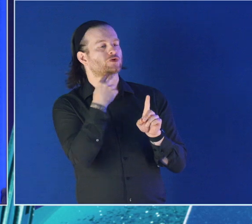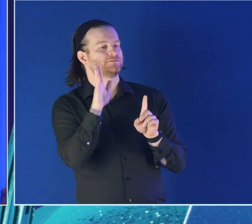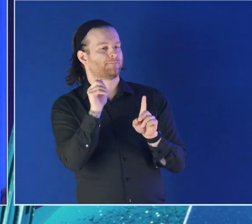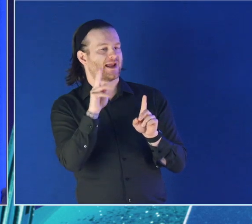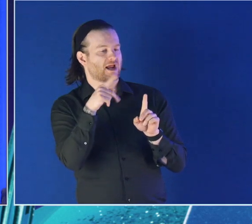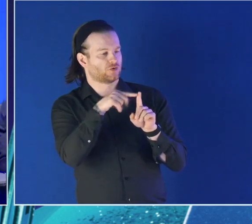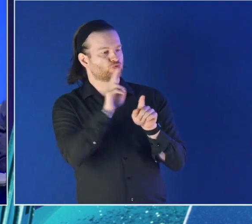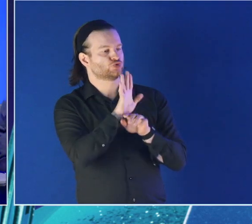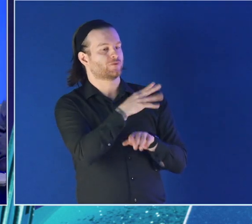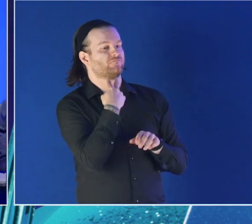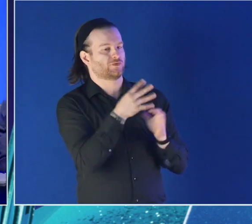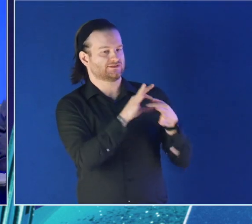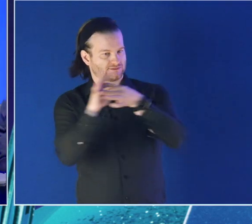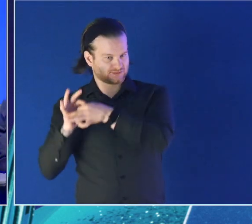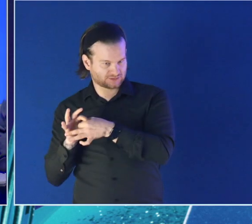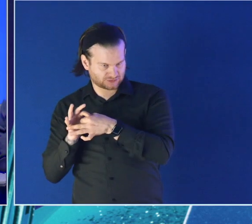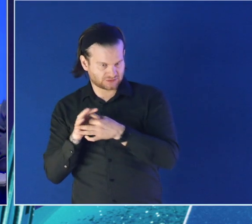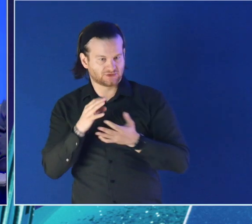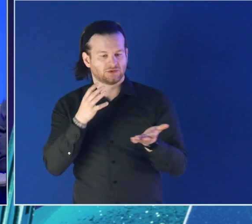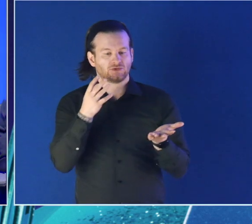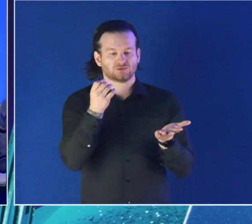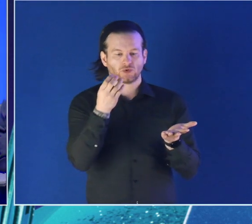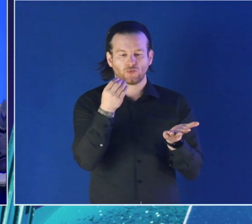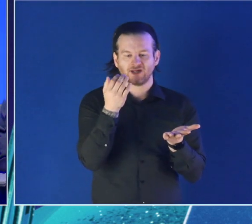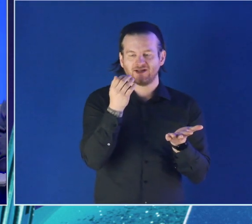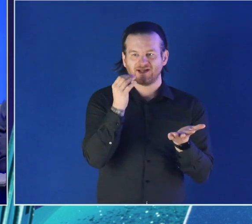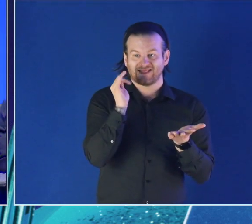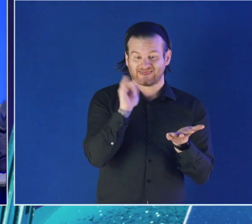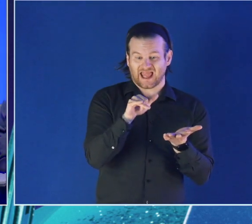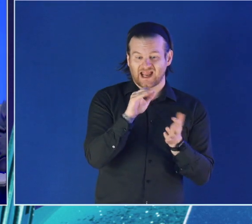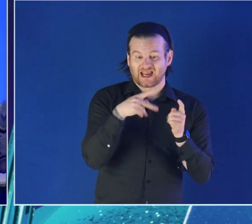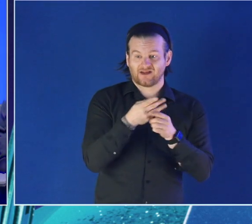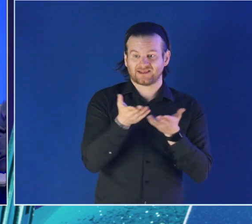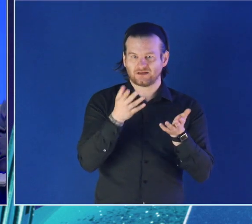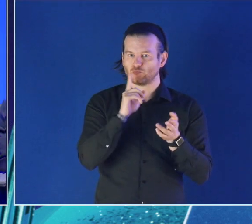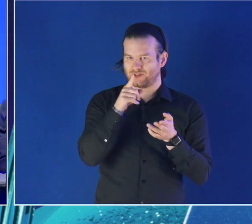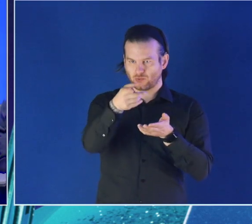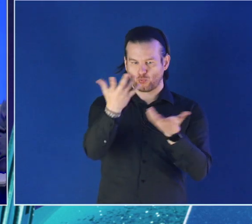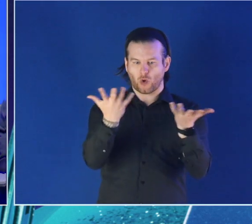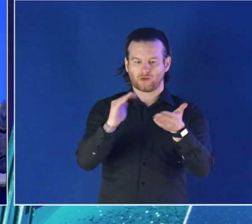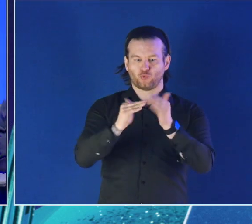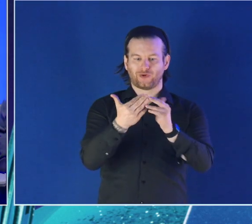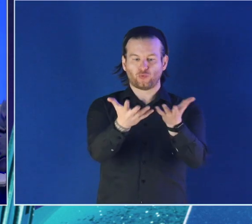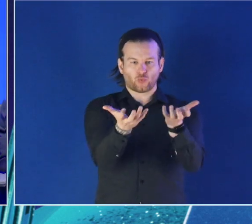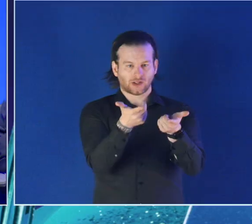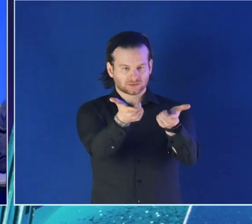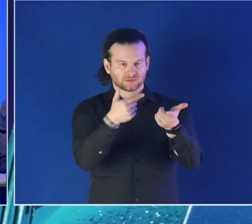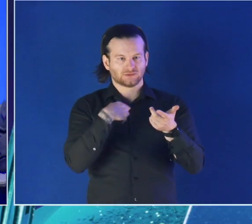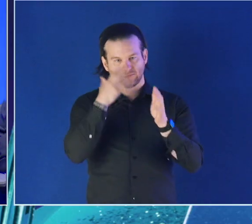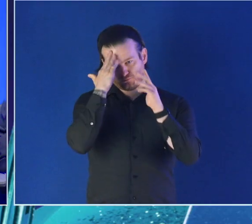So in this example, the phrases will be stored in OneDrive. So we're talking about privacy and security in mind.